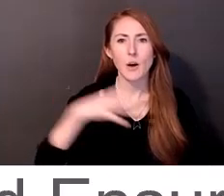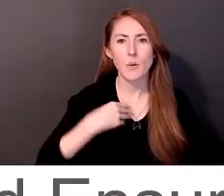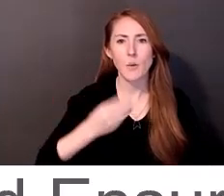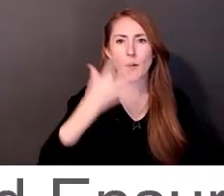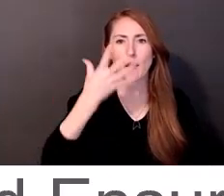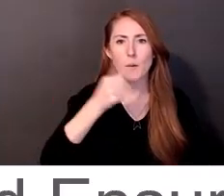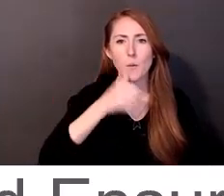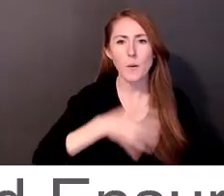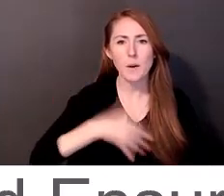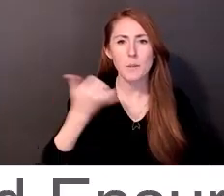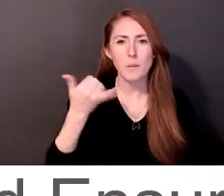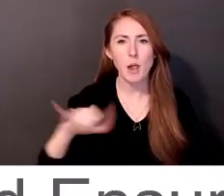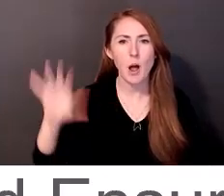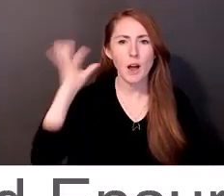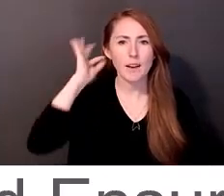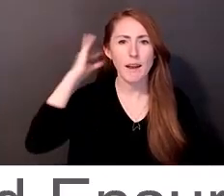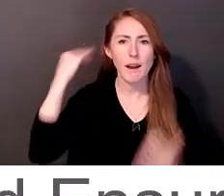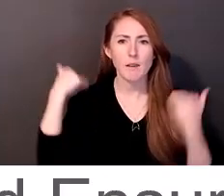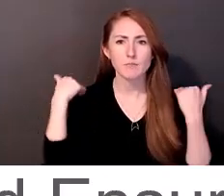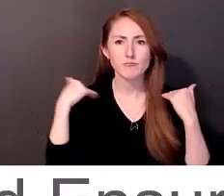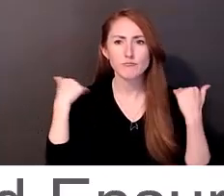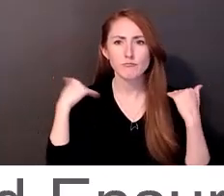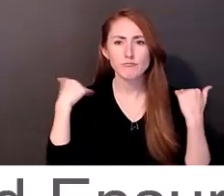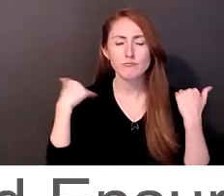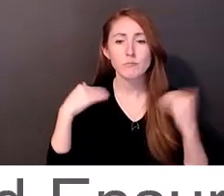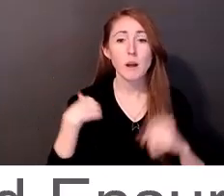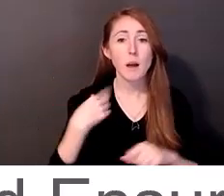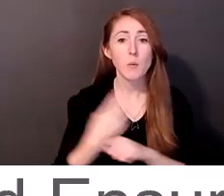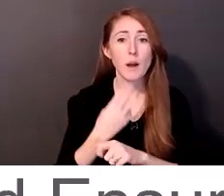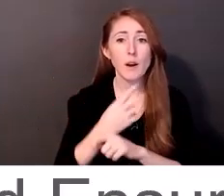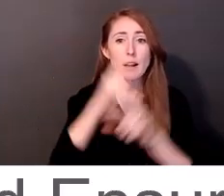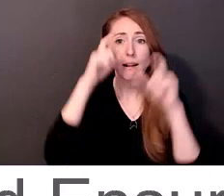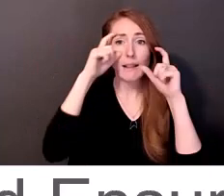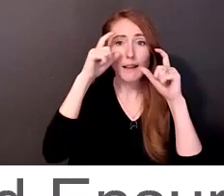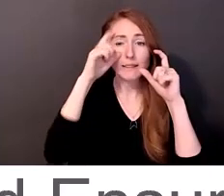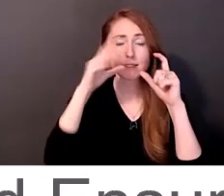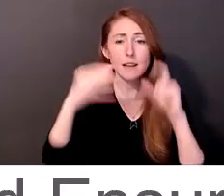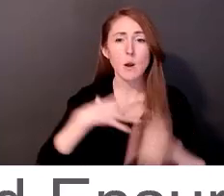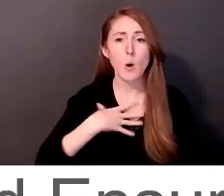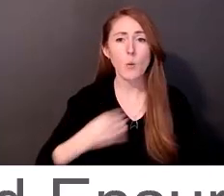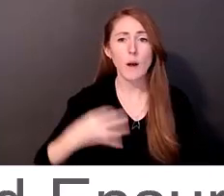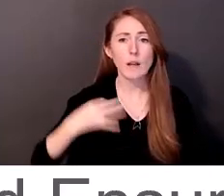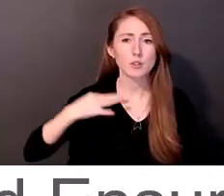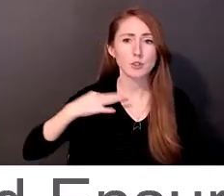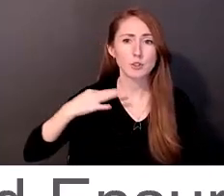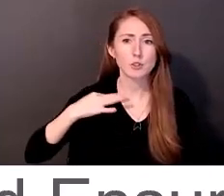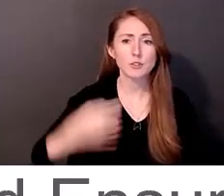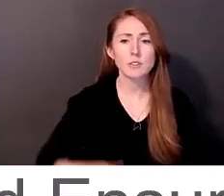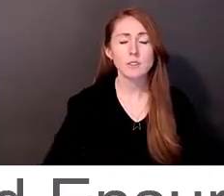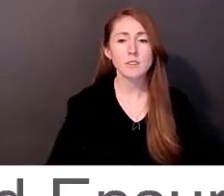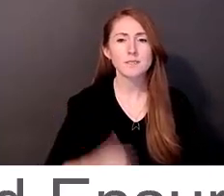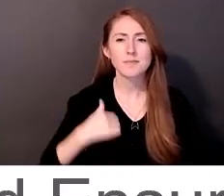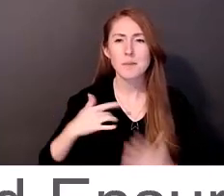I am wearing glasses and a white shirt. I am delighted to be here today talking